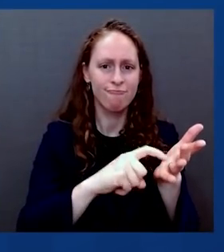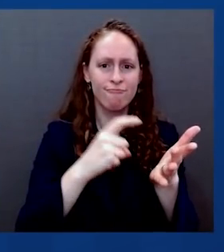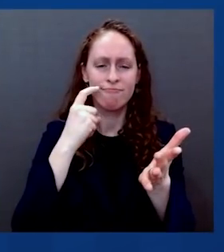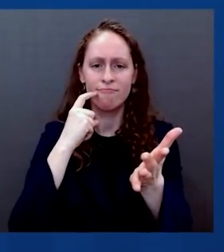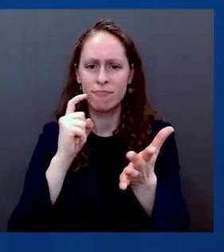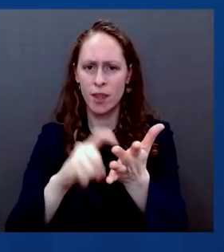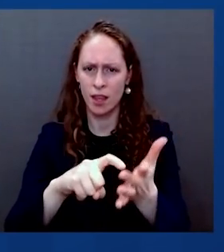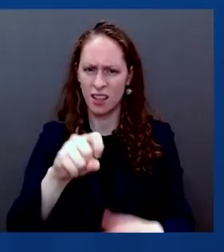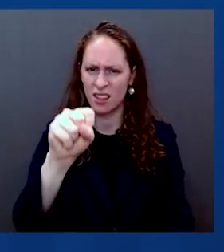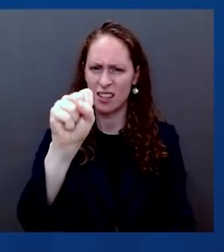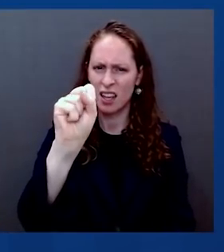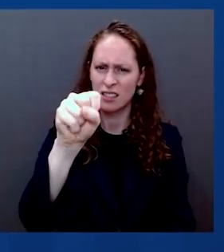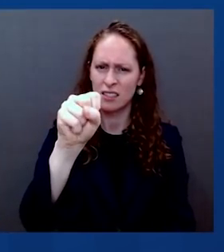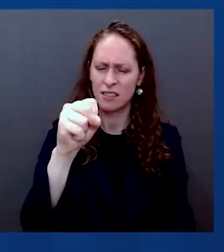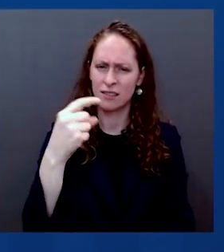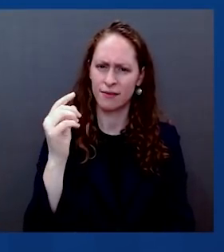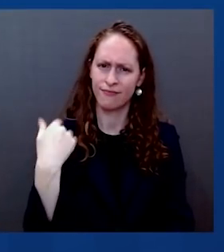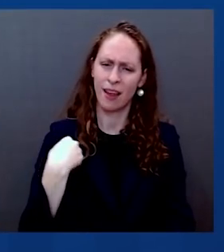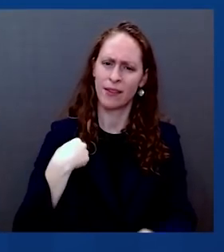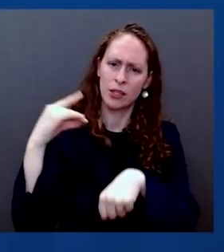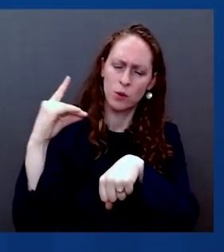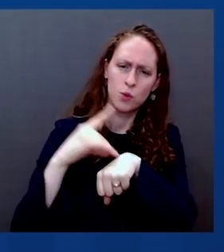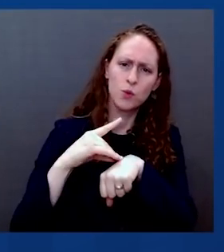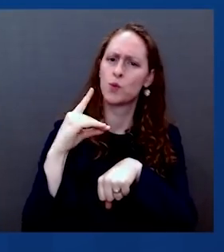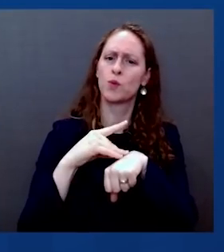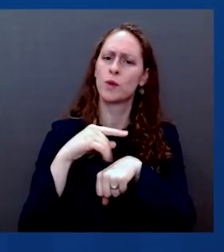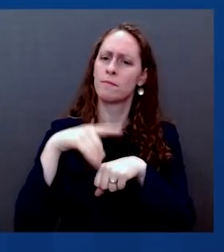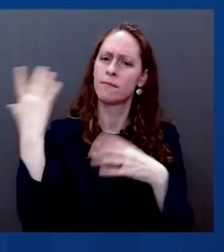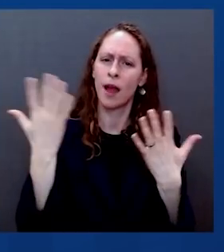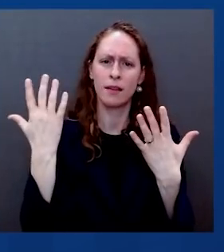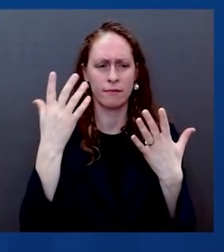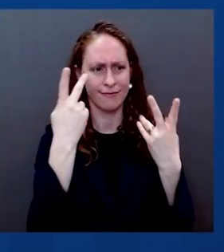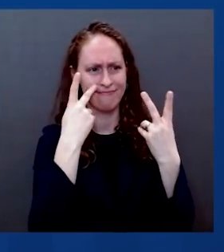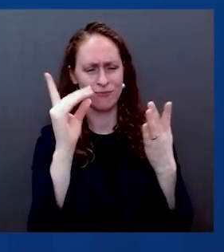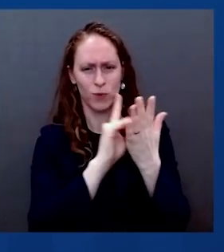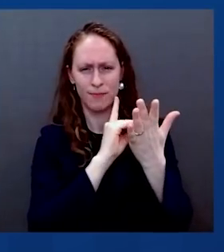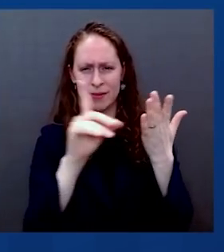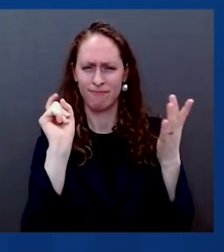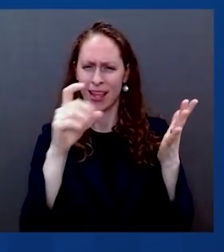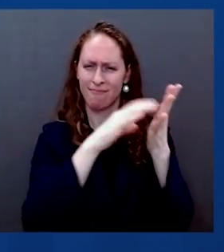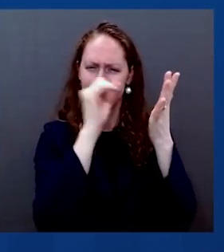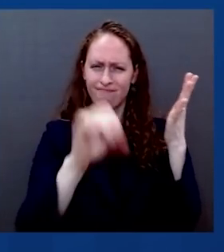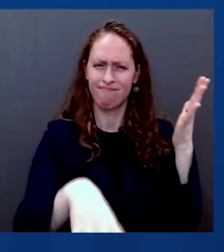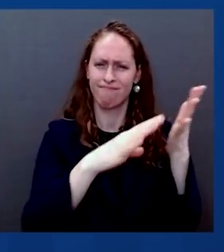and surrounding West End community. We all are aware of Georgia's current legislation